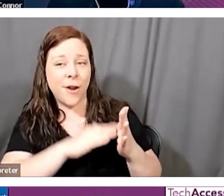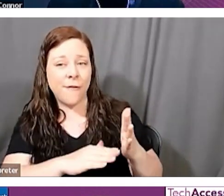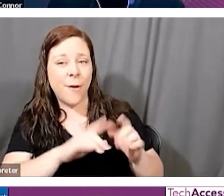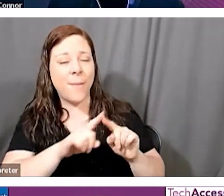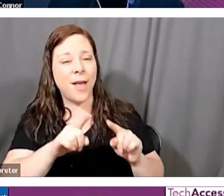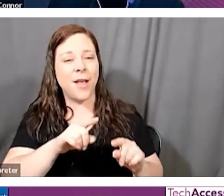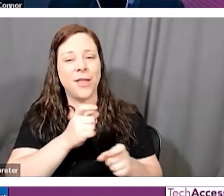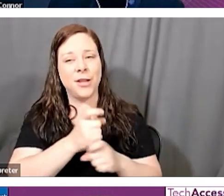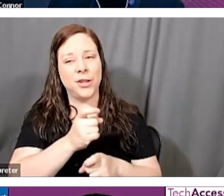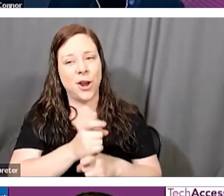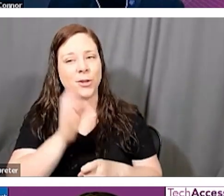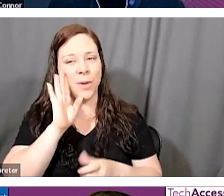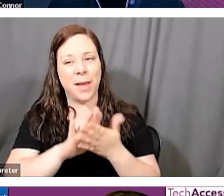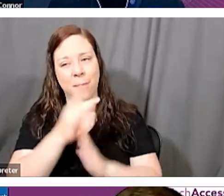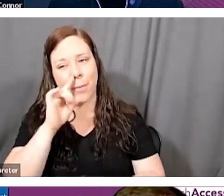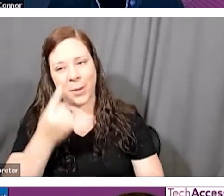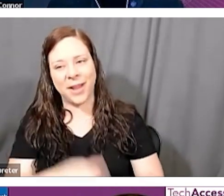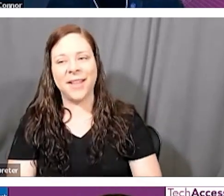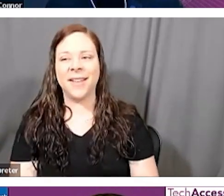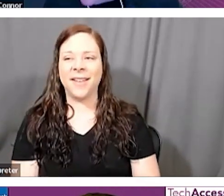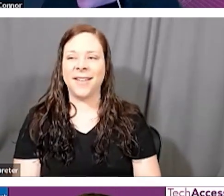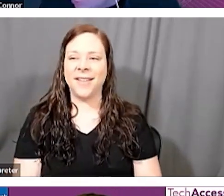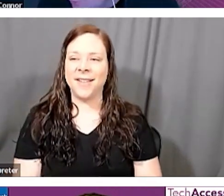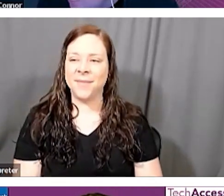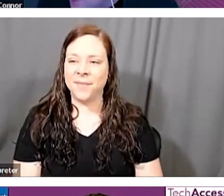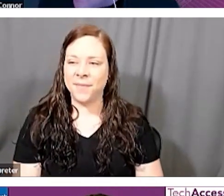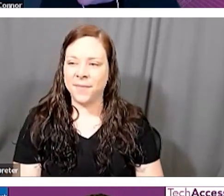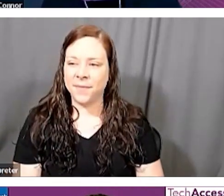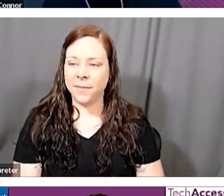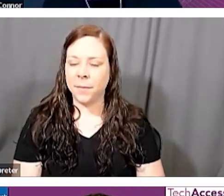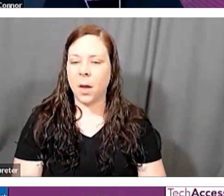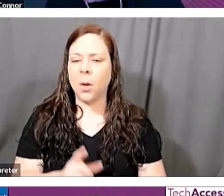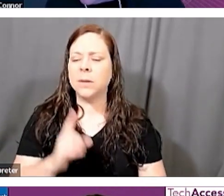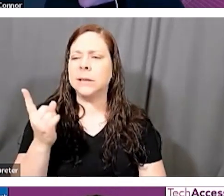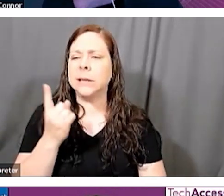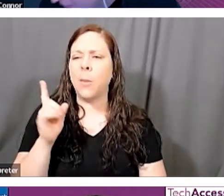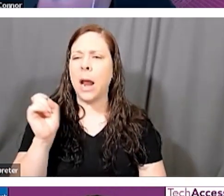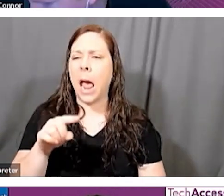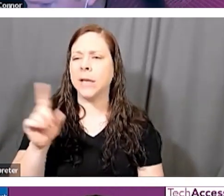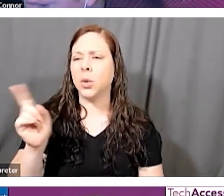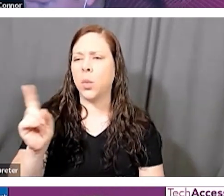Oh, dad jokes never get boring. That's right. I saw a question about where to where to get Guru? I'm putting that link into the chat right now. - Okay.